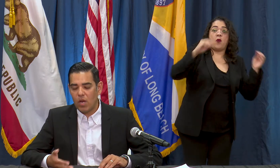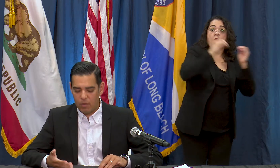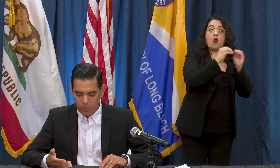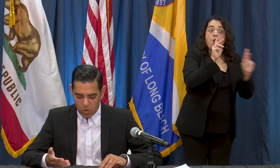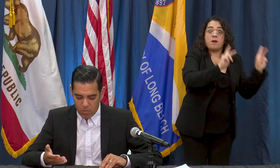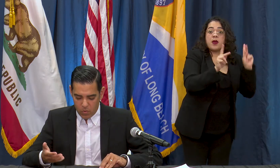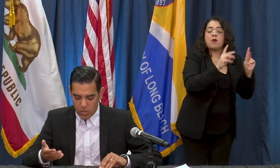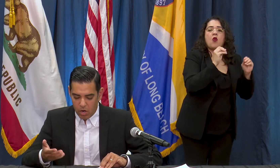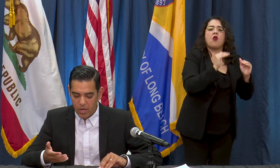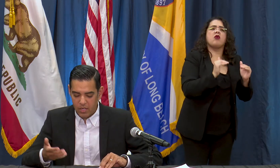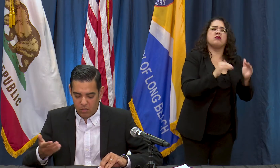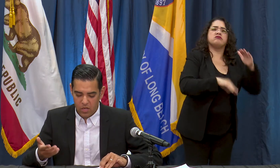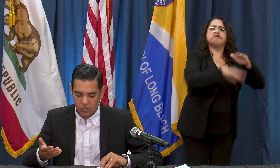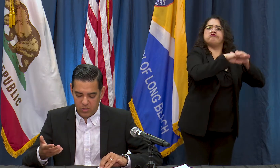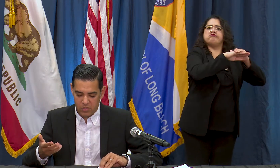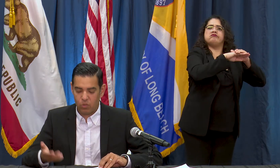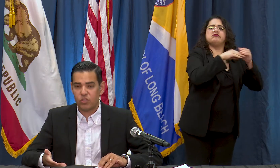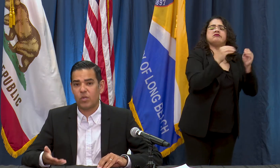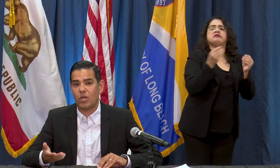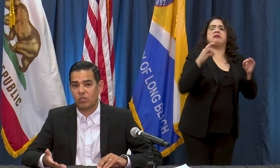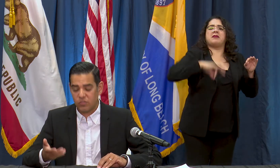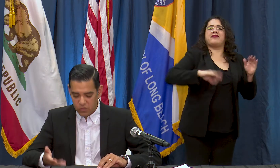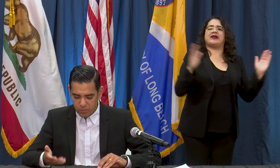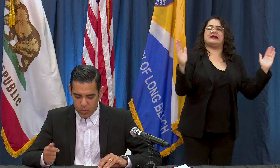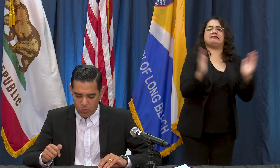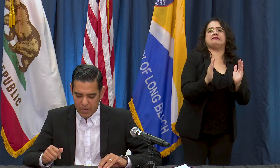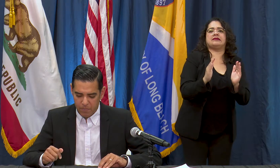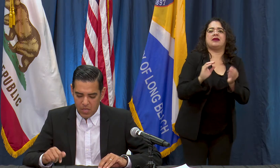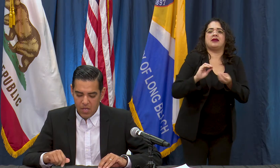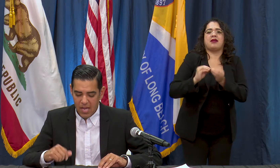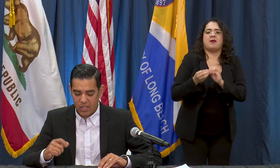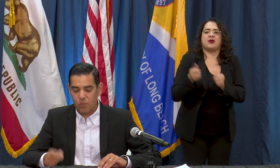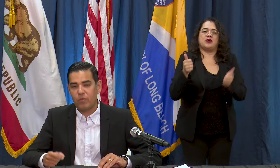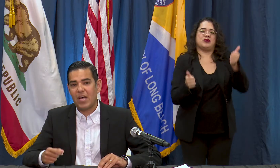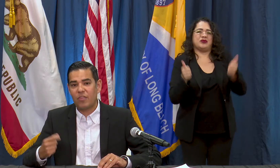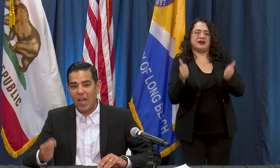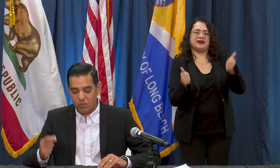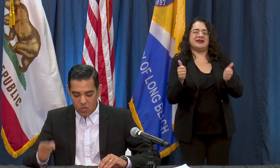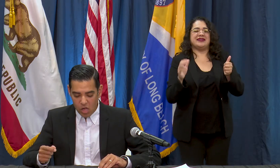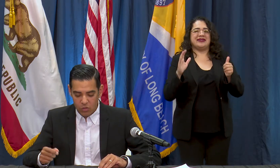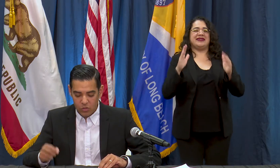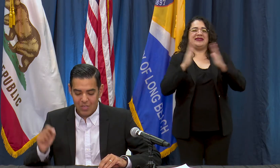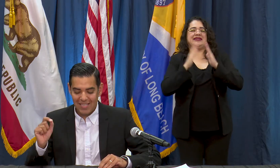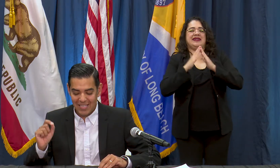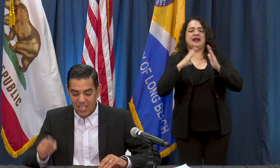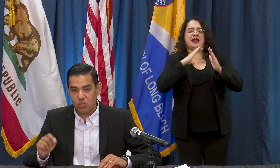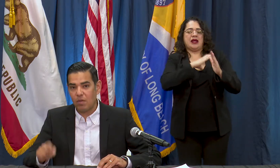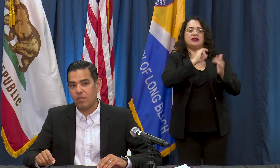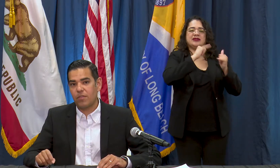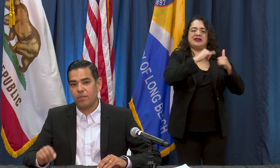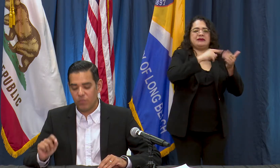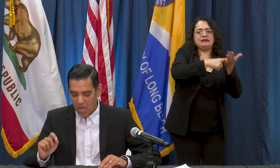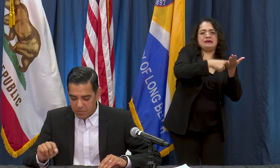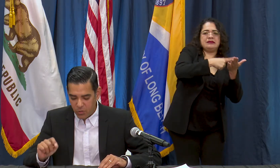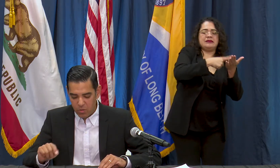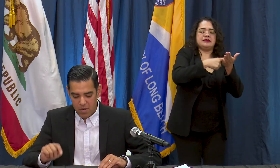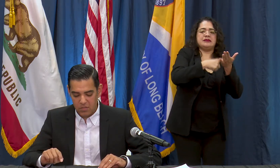want to report that we are going to launch this Emergency Rental Assistance Program and it could provide a $1,000 each month up to 3 months